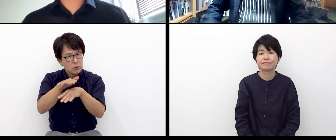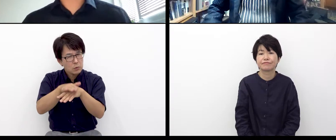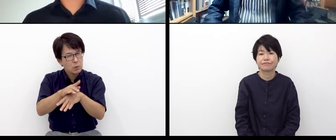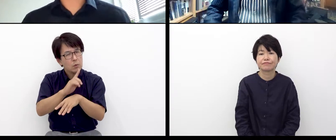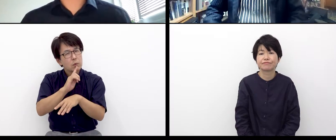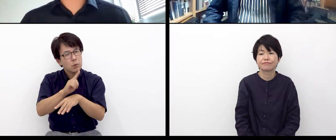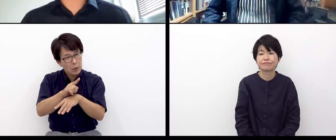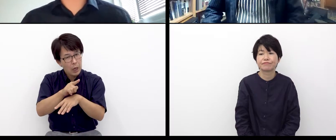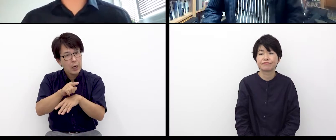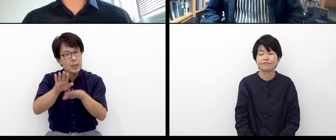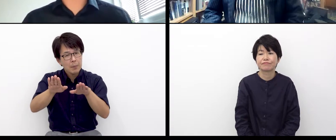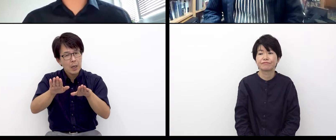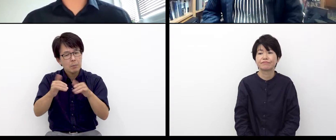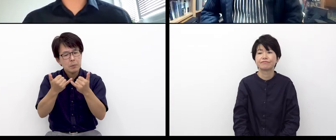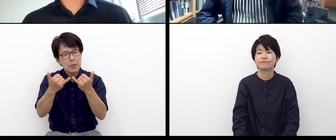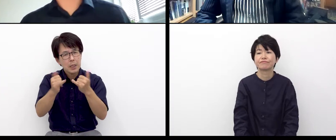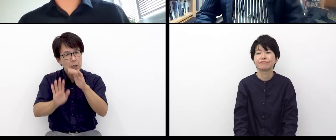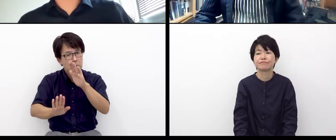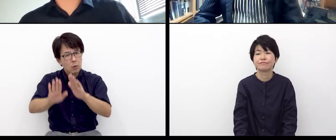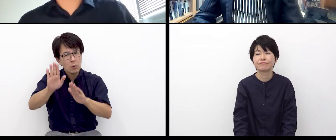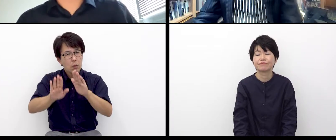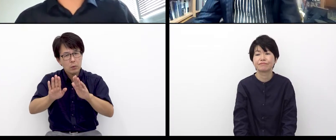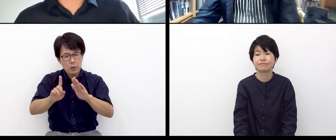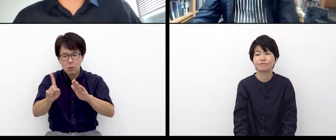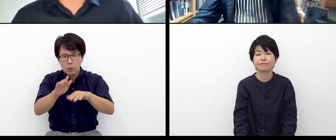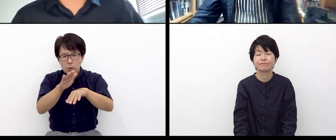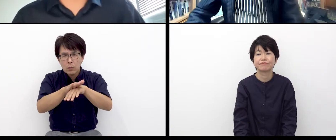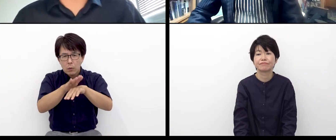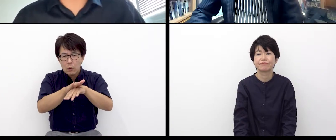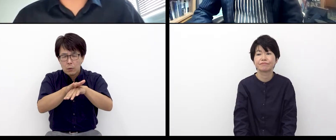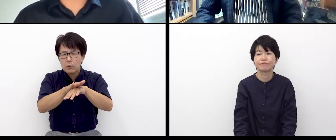are there any movements,